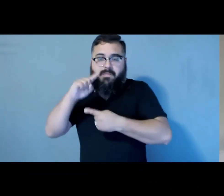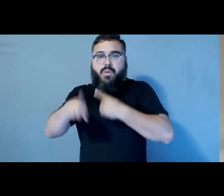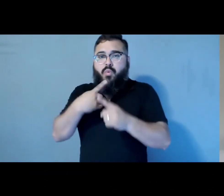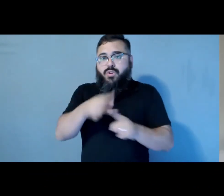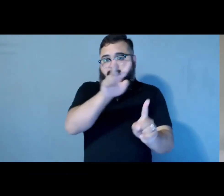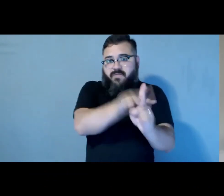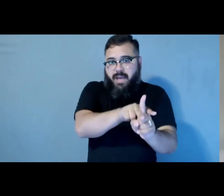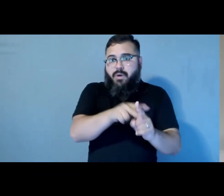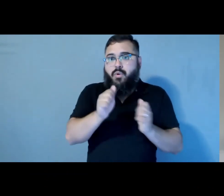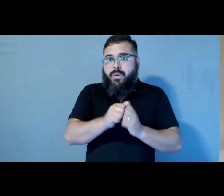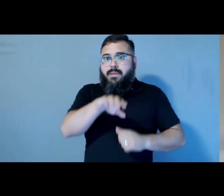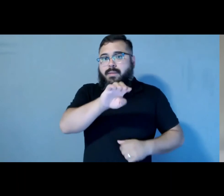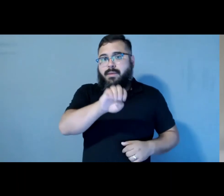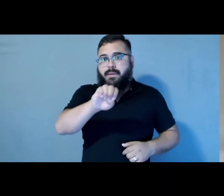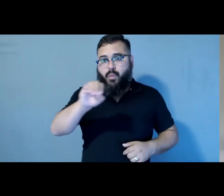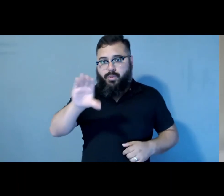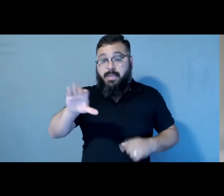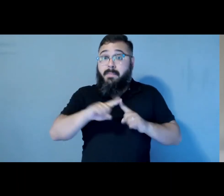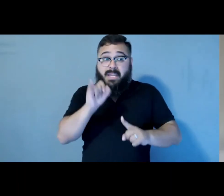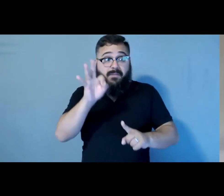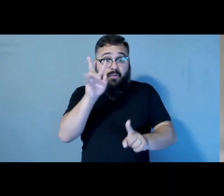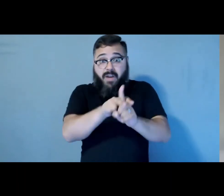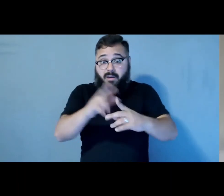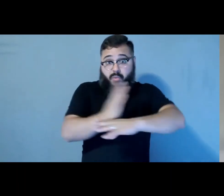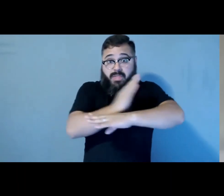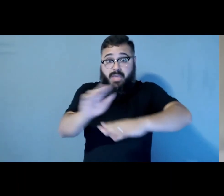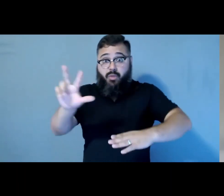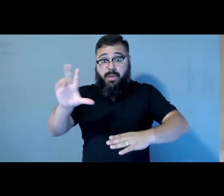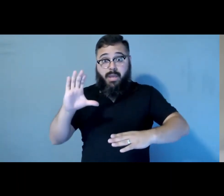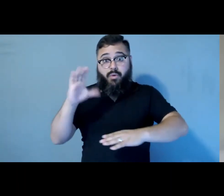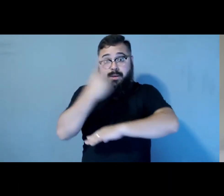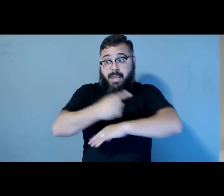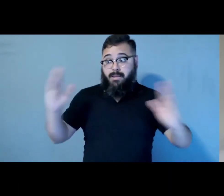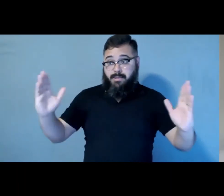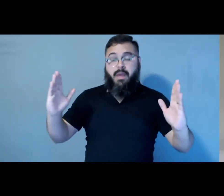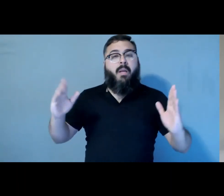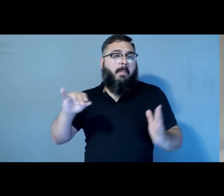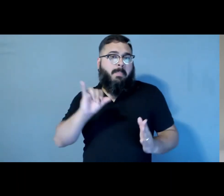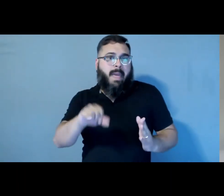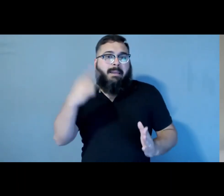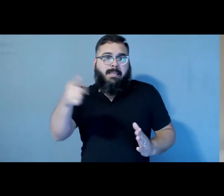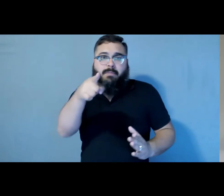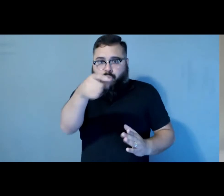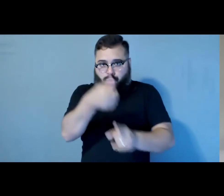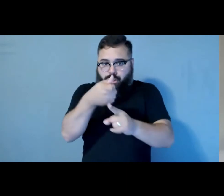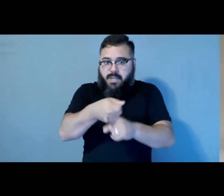But if you've filed the complaint within that timeline, this may be something that you'd be able to file on your own or of course, you could contact